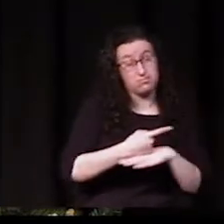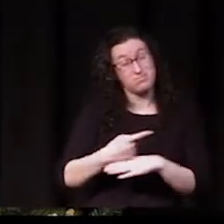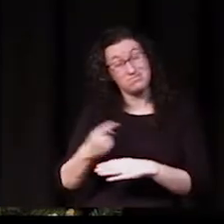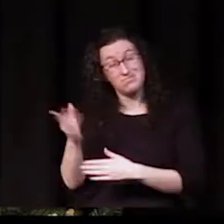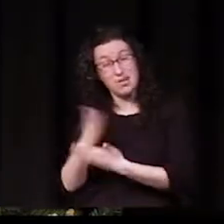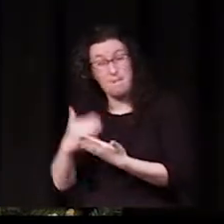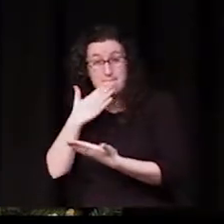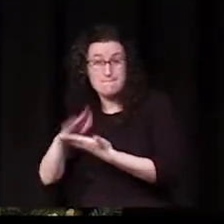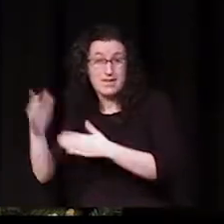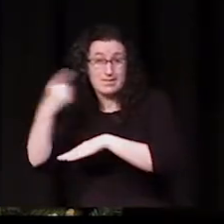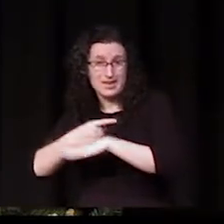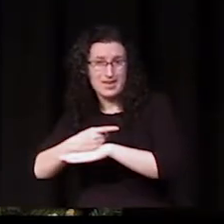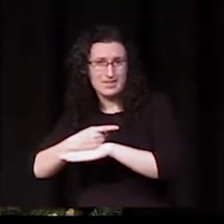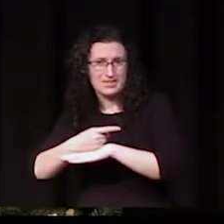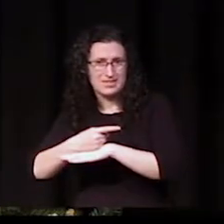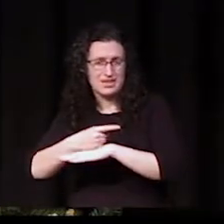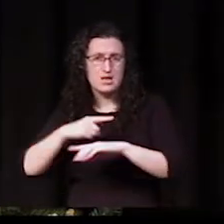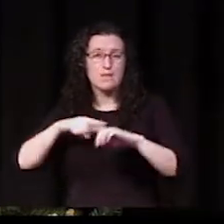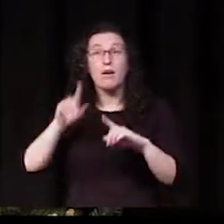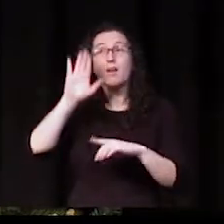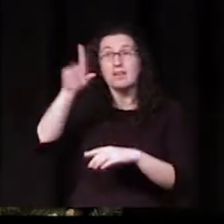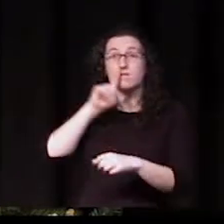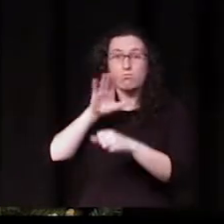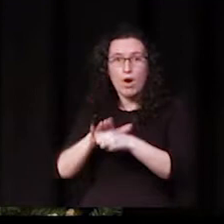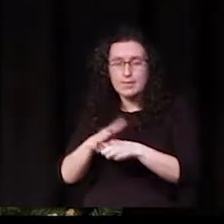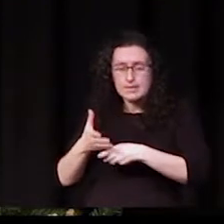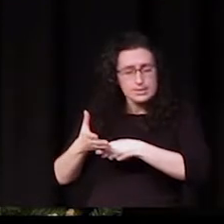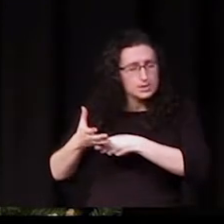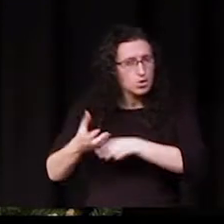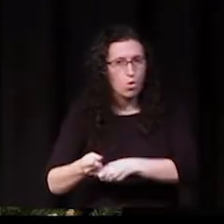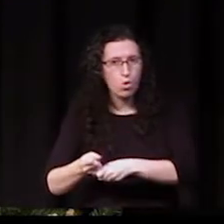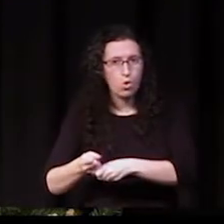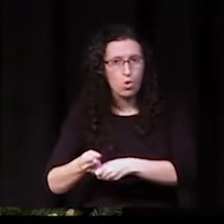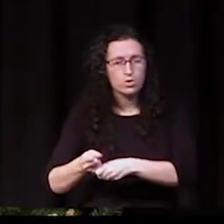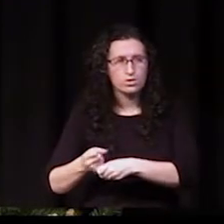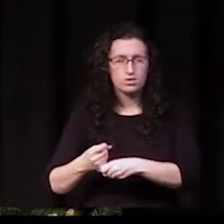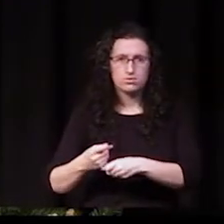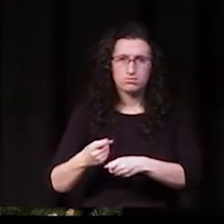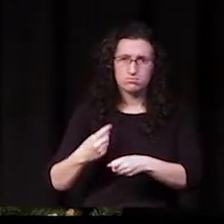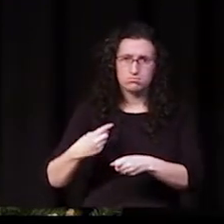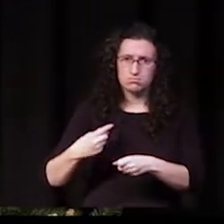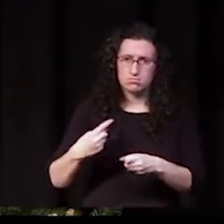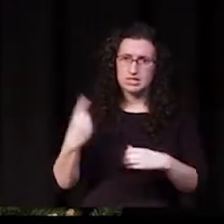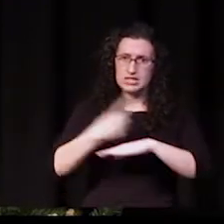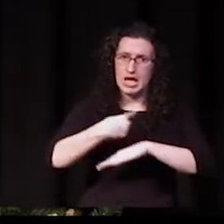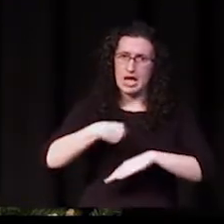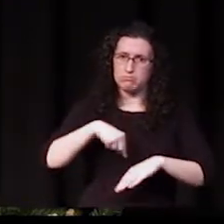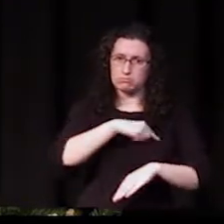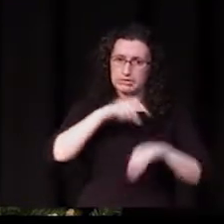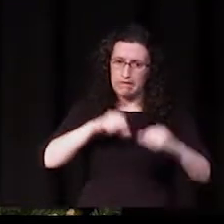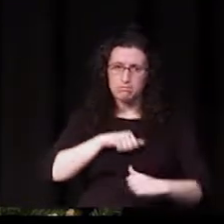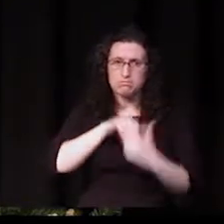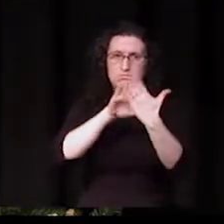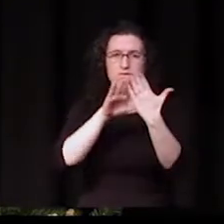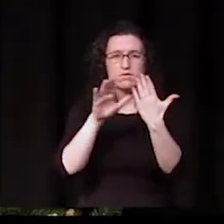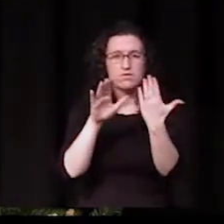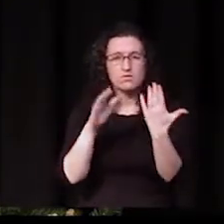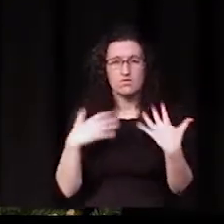when we anchor to the promises of God we can do those days with confidence, because we know that whatever the day holds,